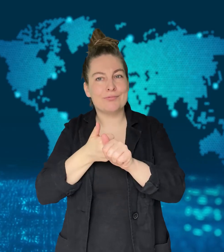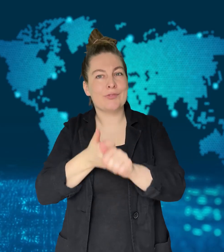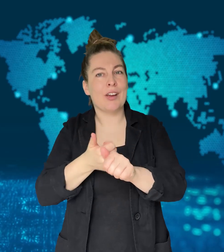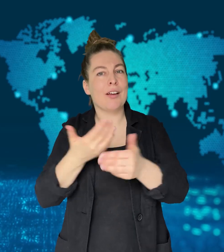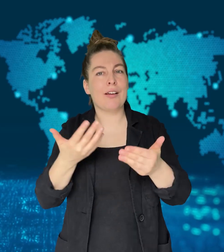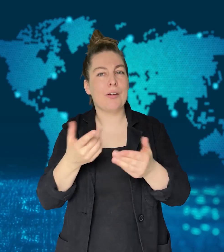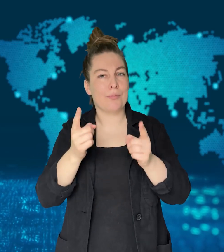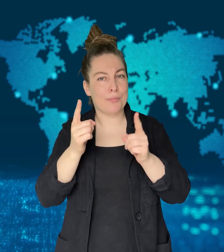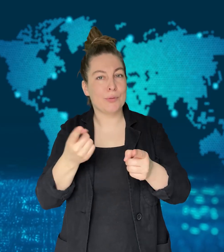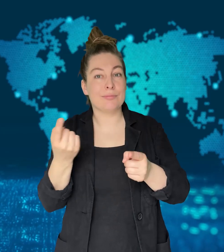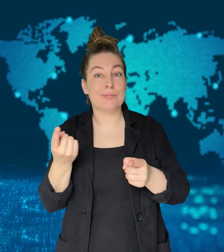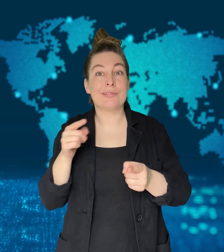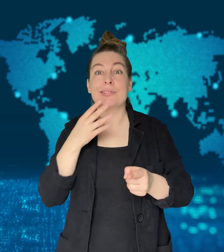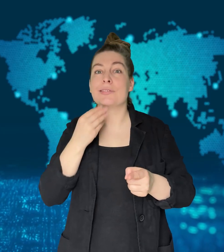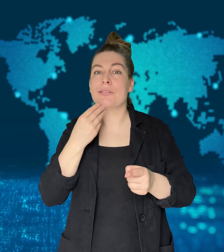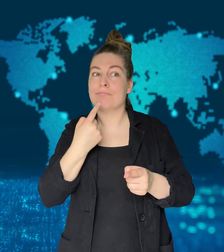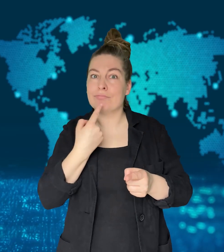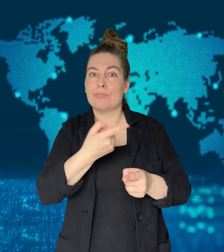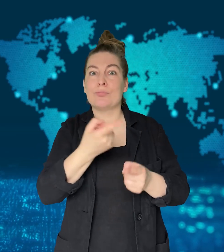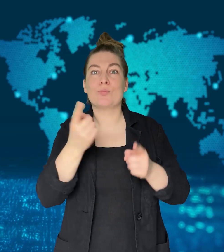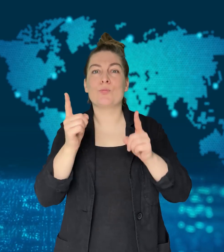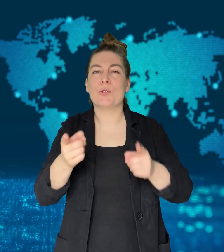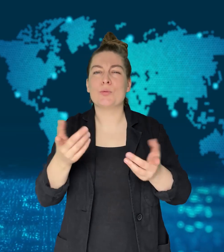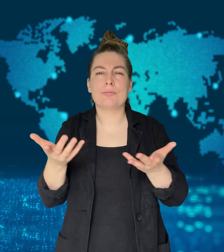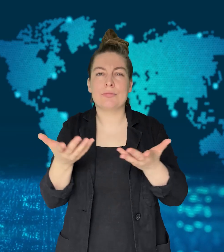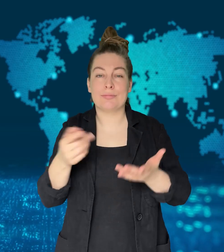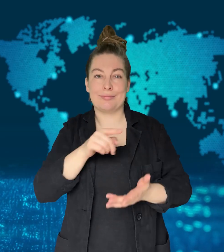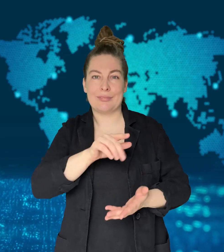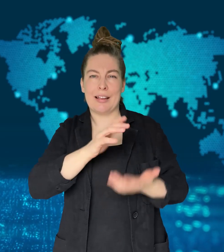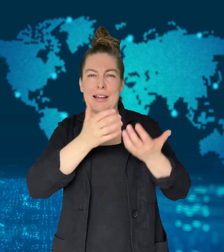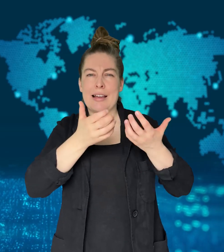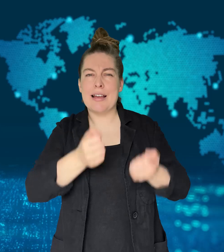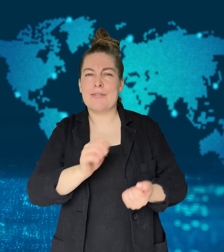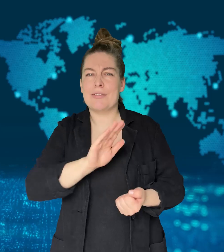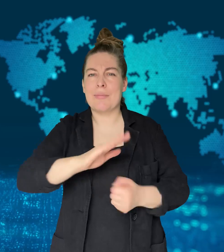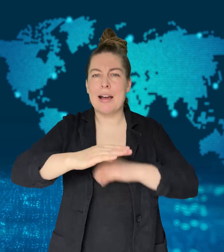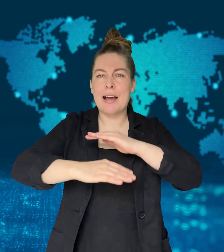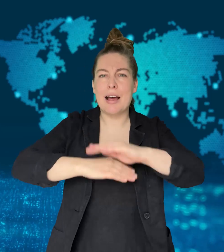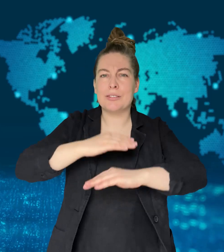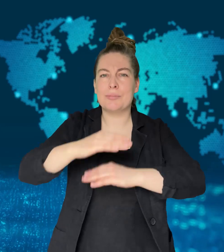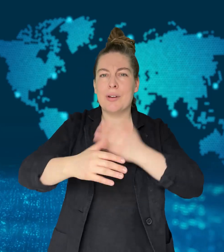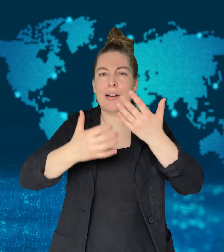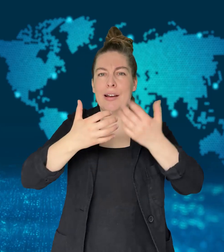dismantle all of its weapons